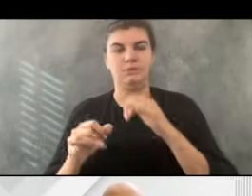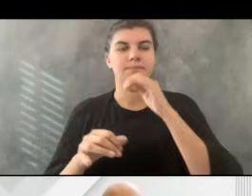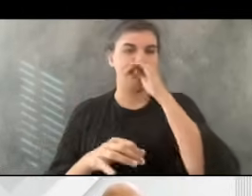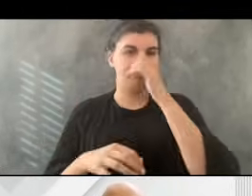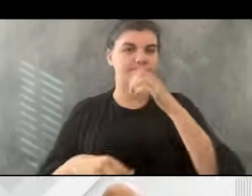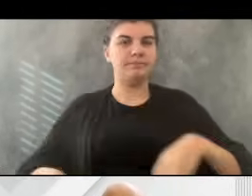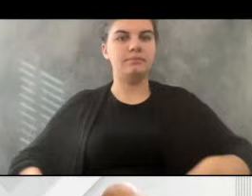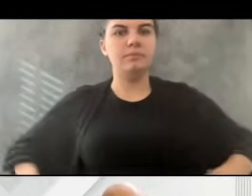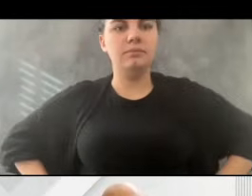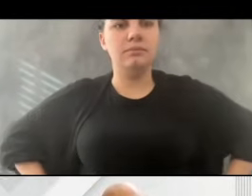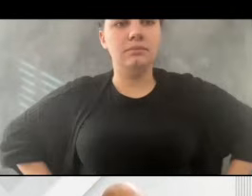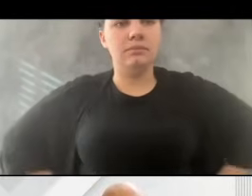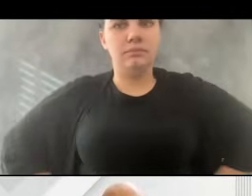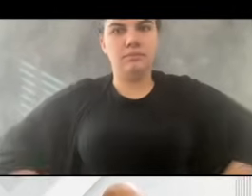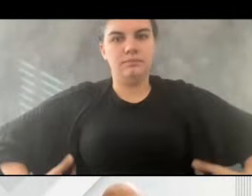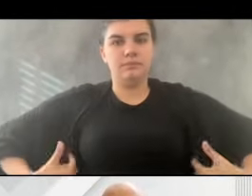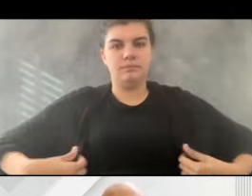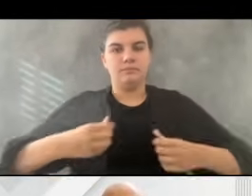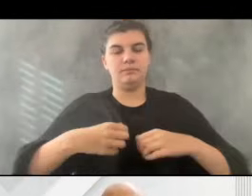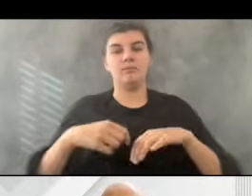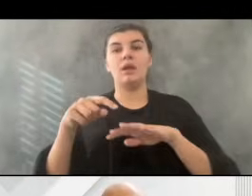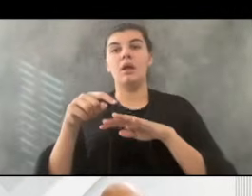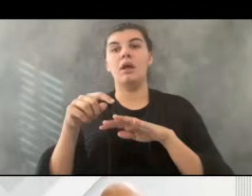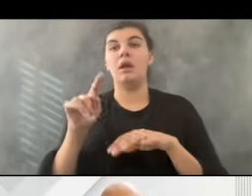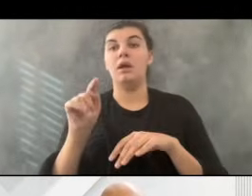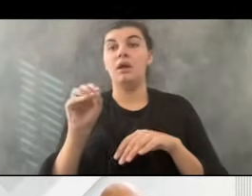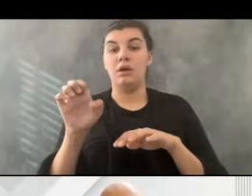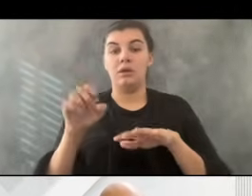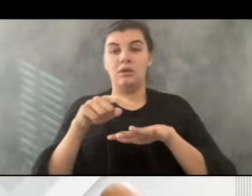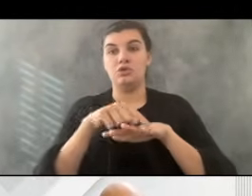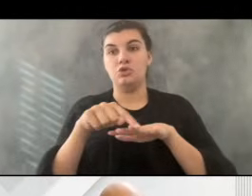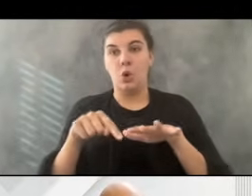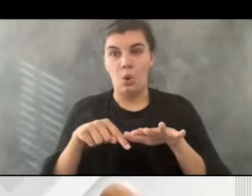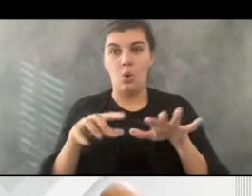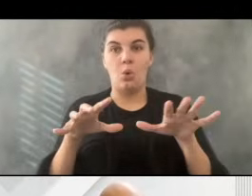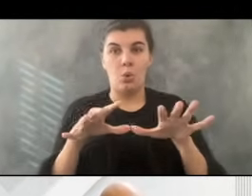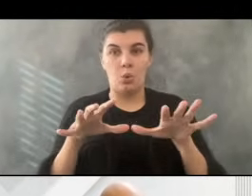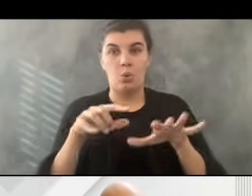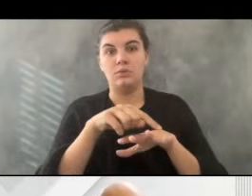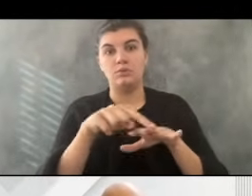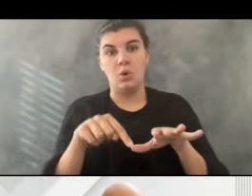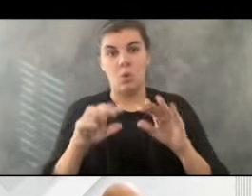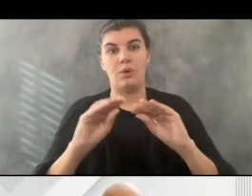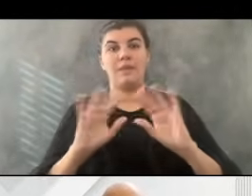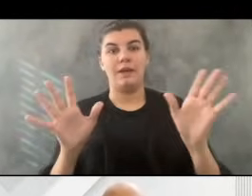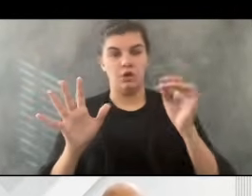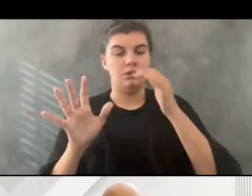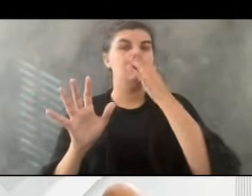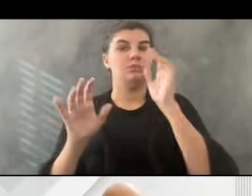Toe clearance. It is possible to have toe clearance under section R405 that